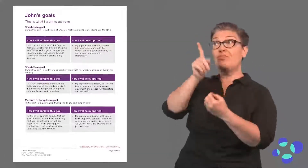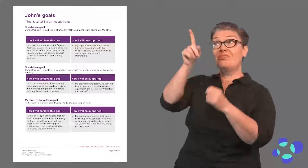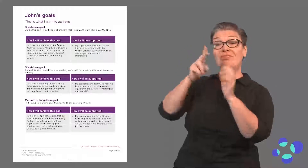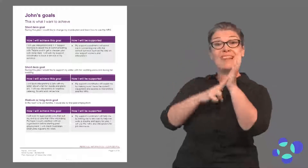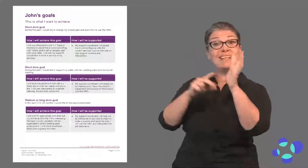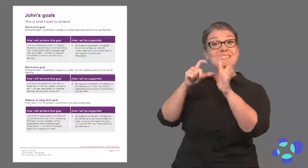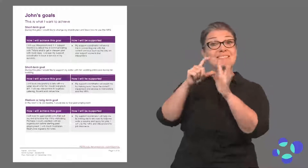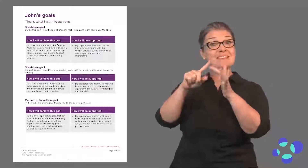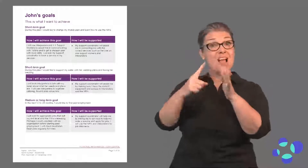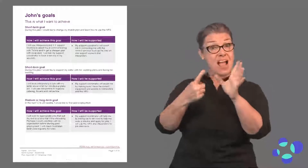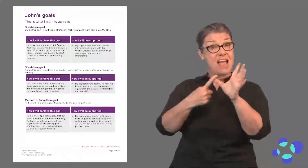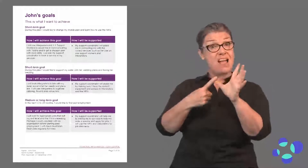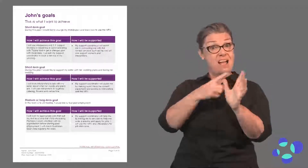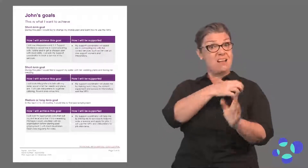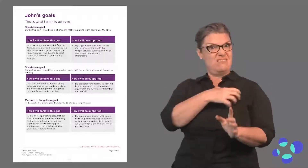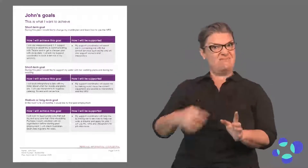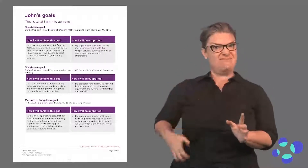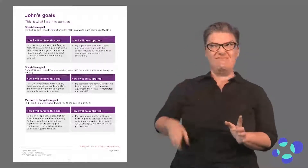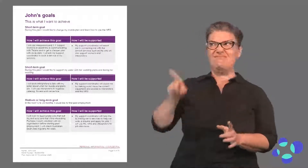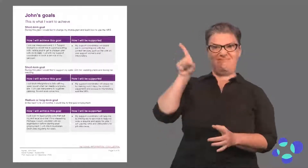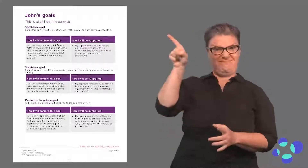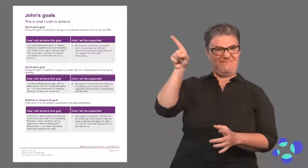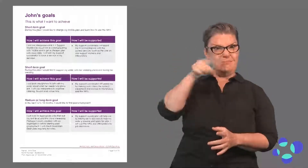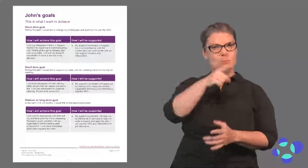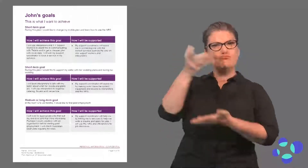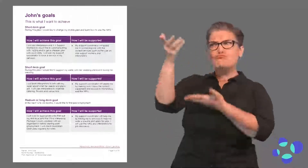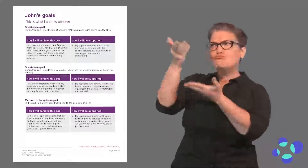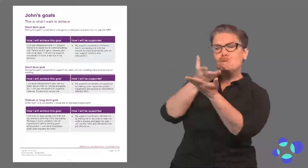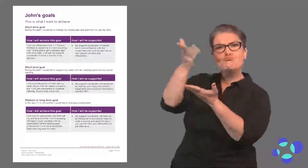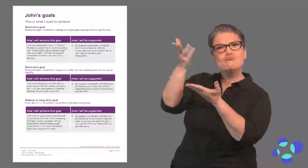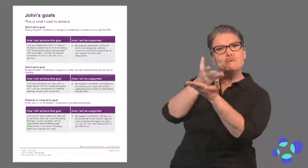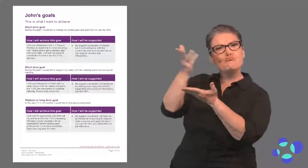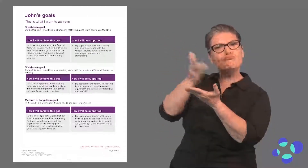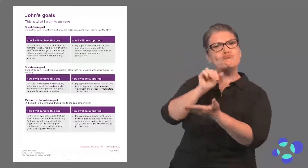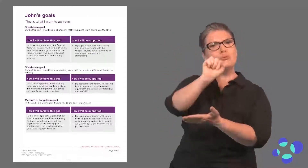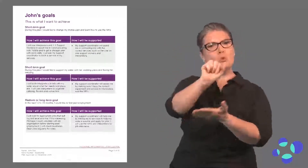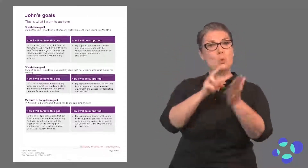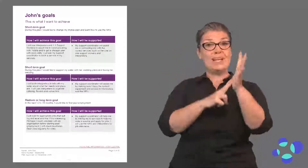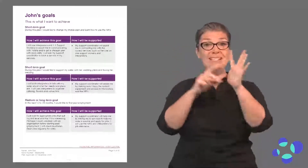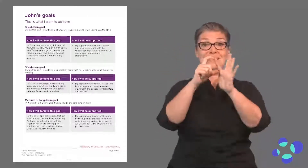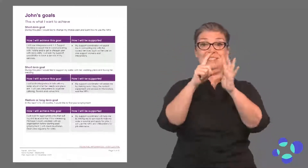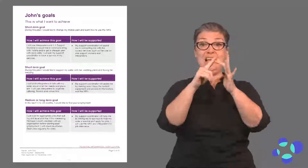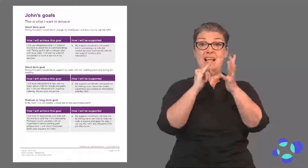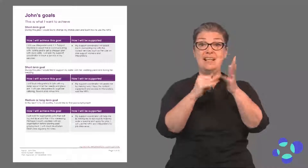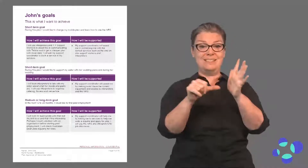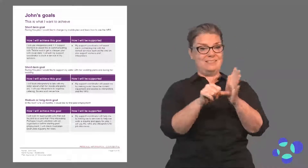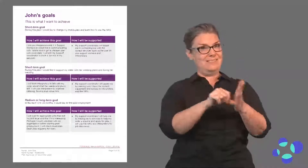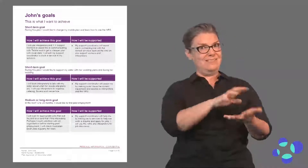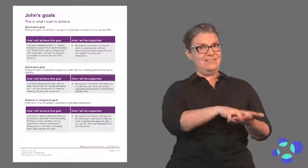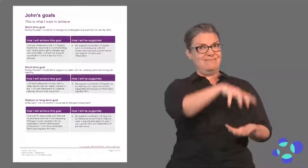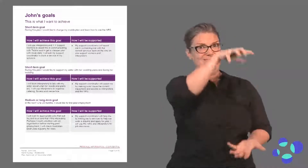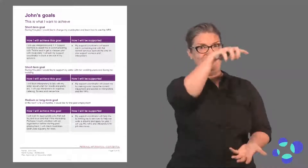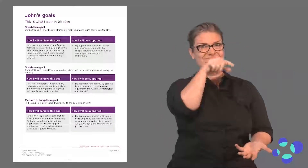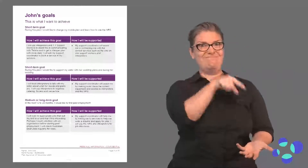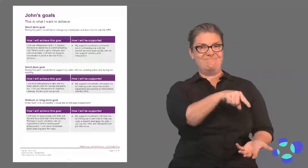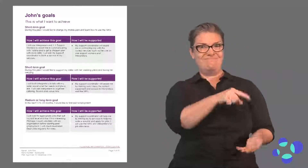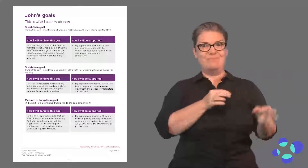In your planning meeting with the NDIA, discussion goes on around NDIS funding